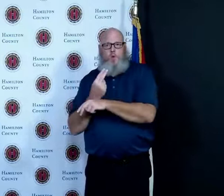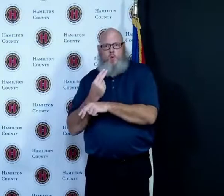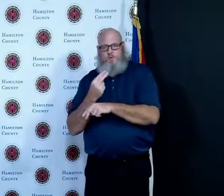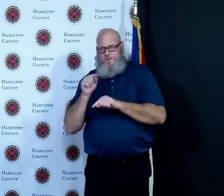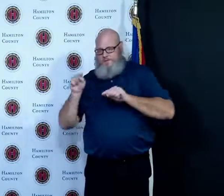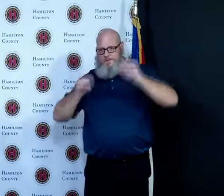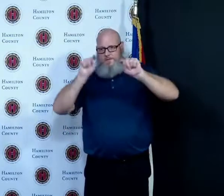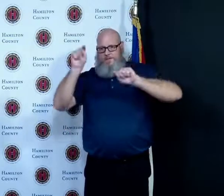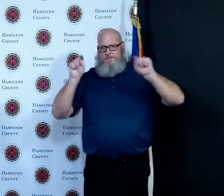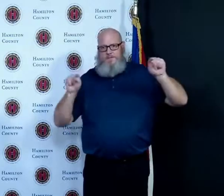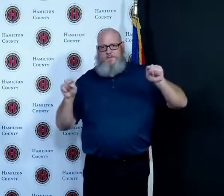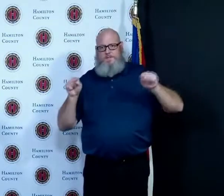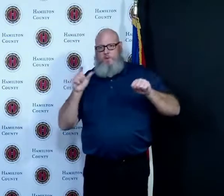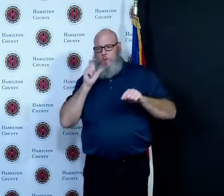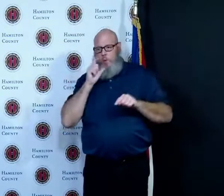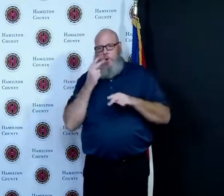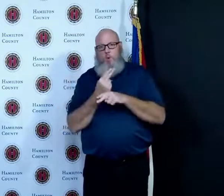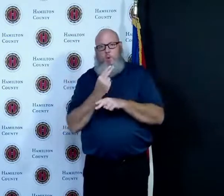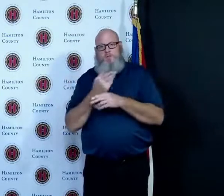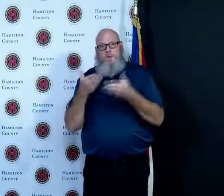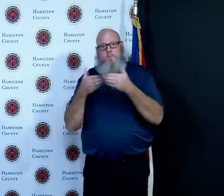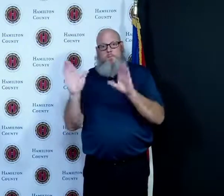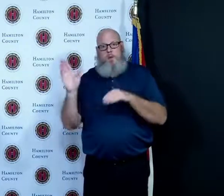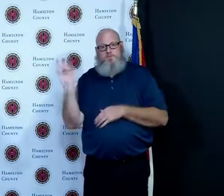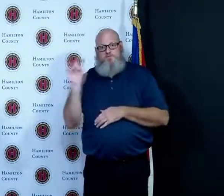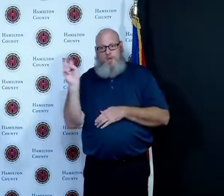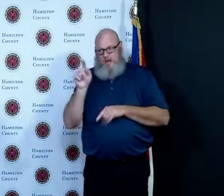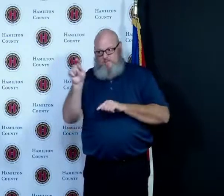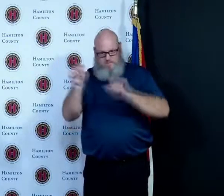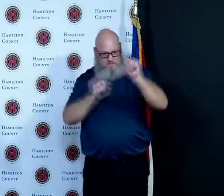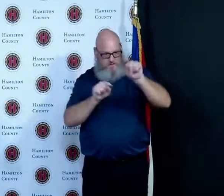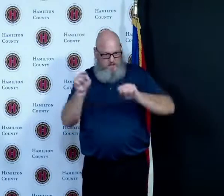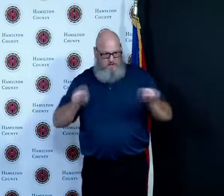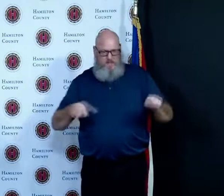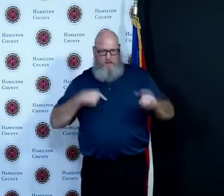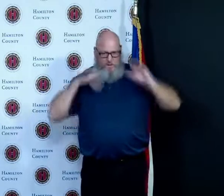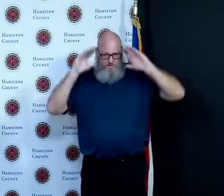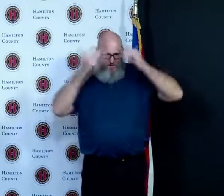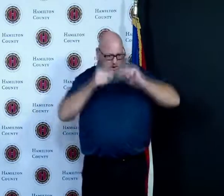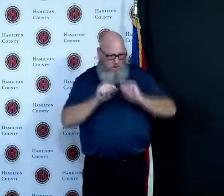be longer term some opportunities for home health workers to be part of the distribution we know